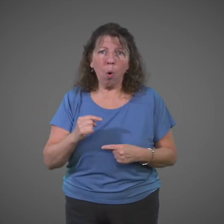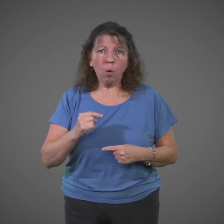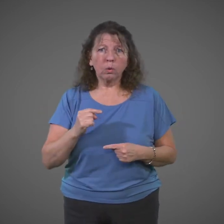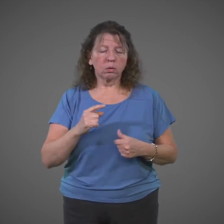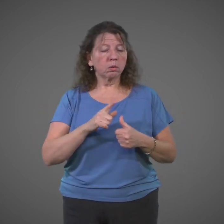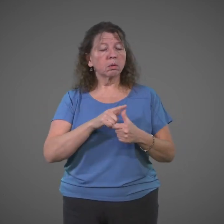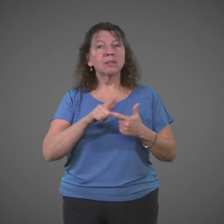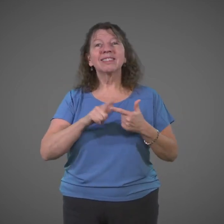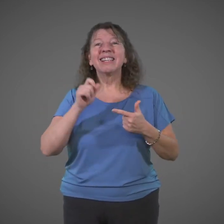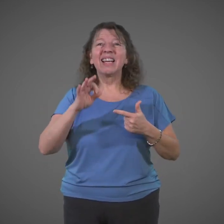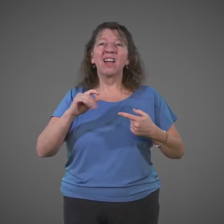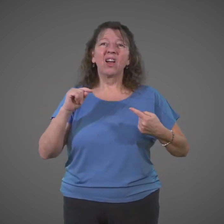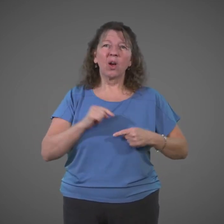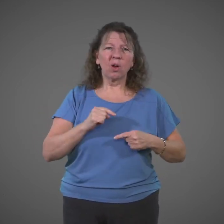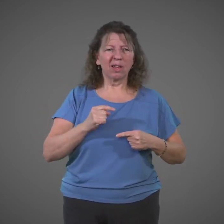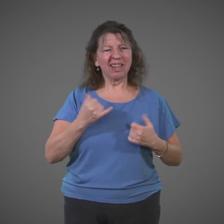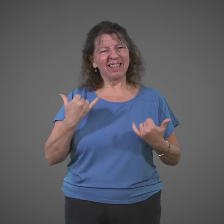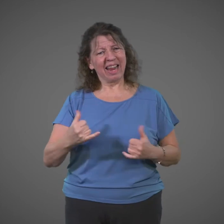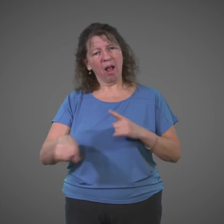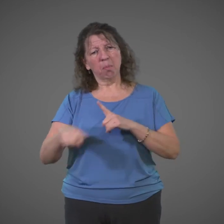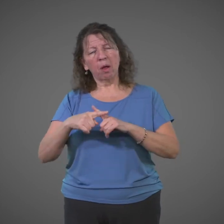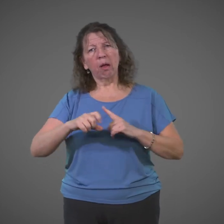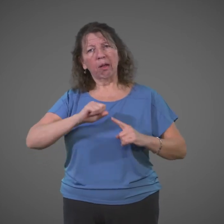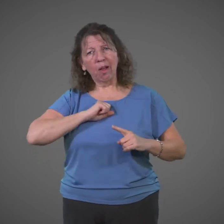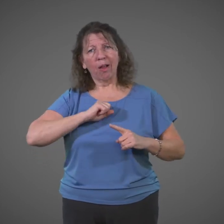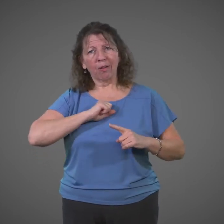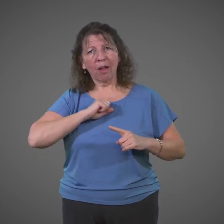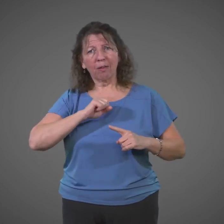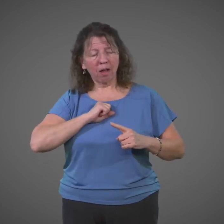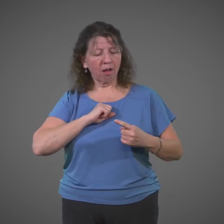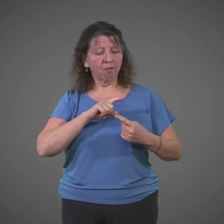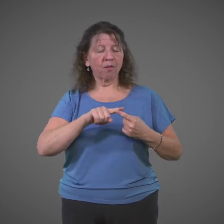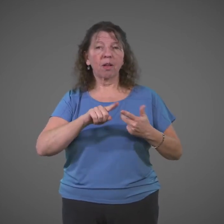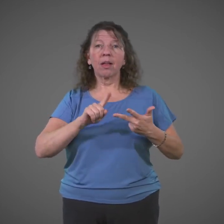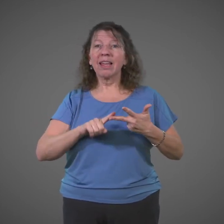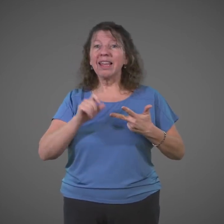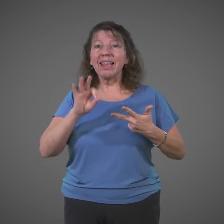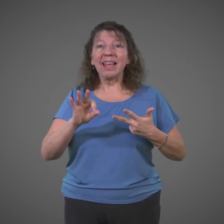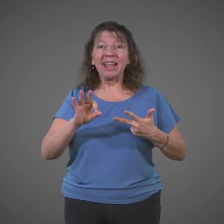If you have chest pain and now have a cough too.